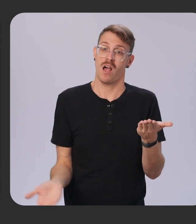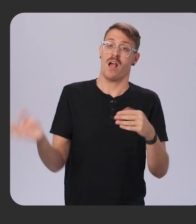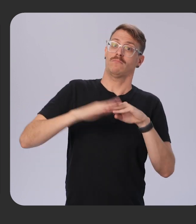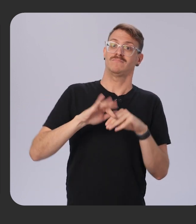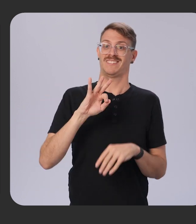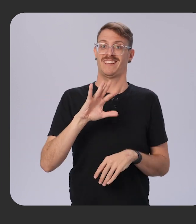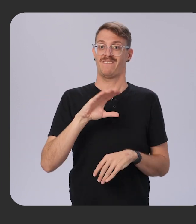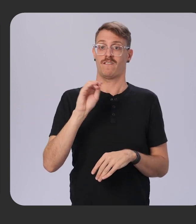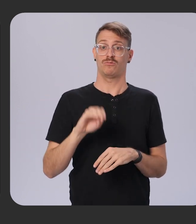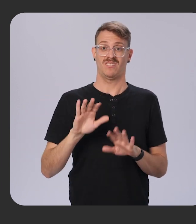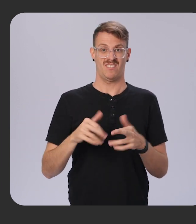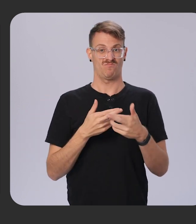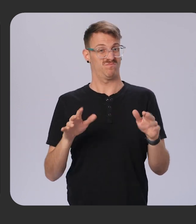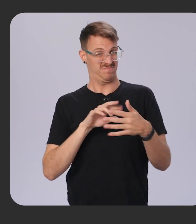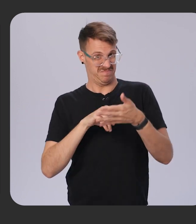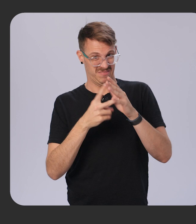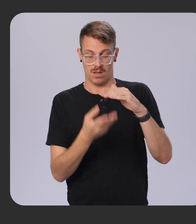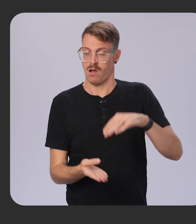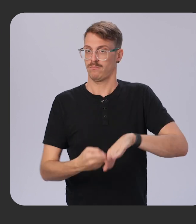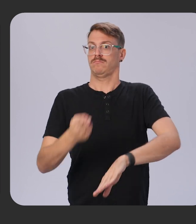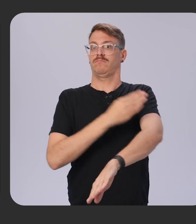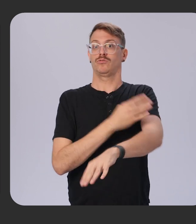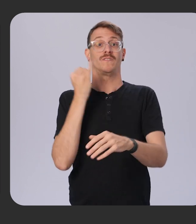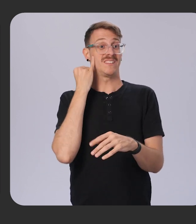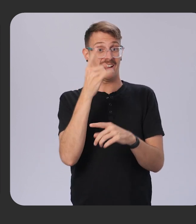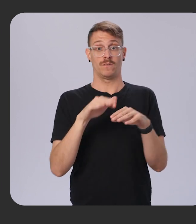and is dramatically improved on surfaces with minimal texture,